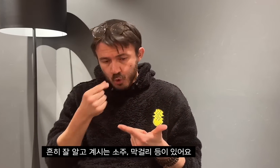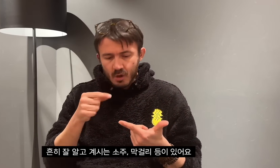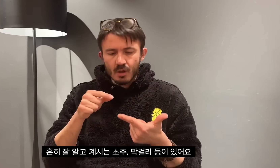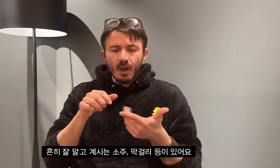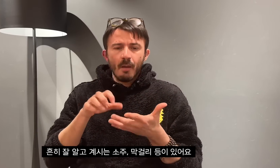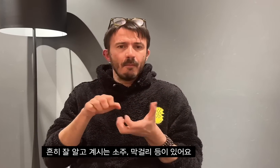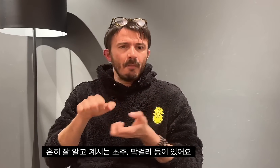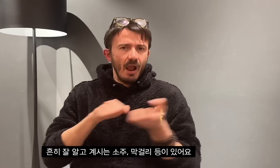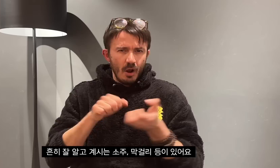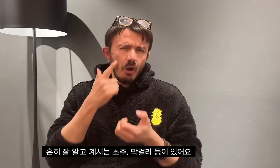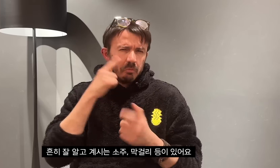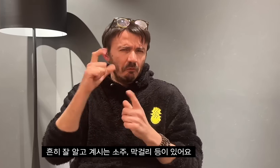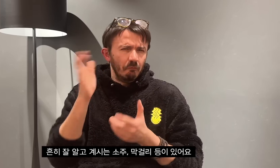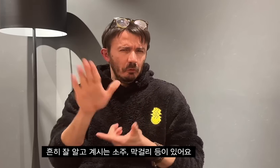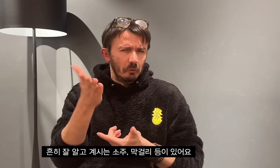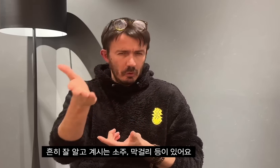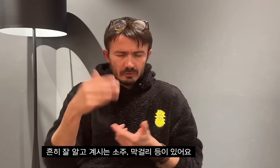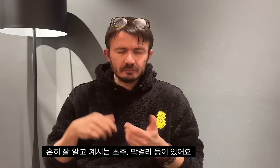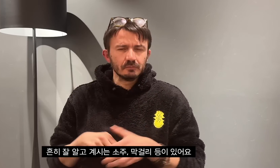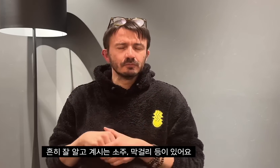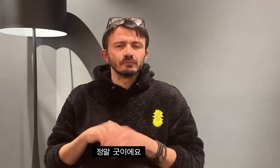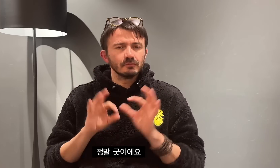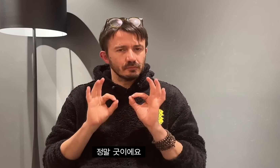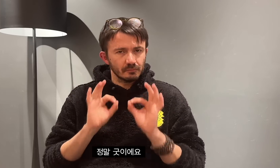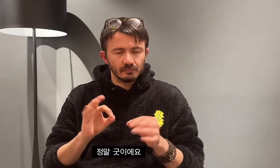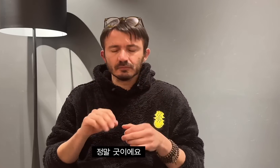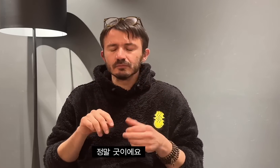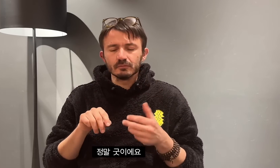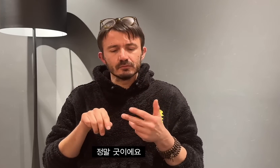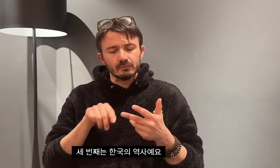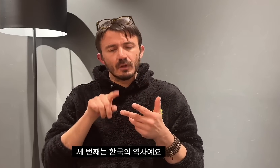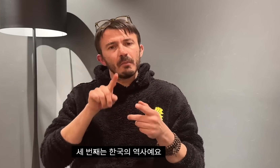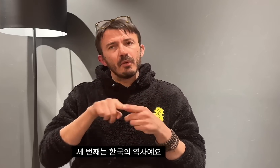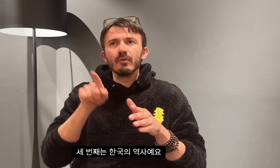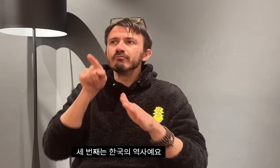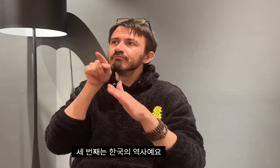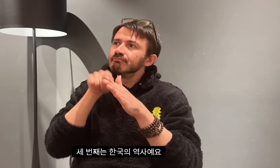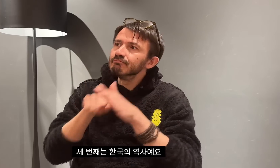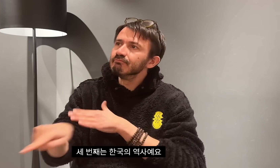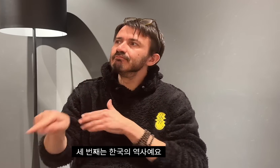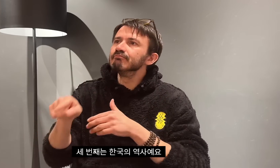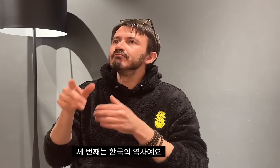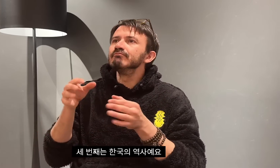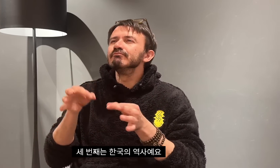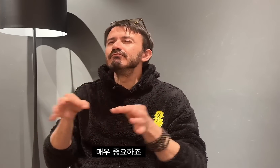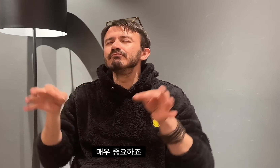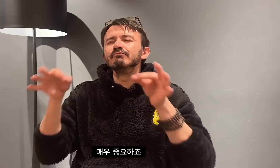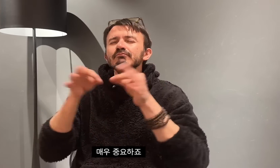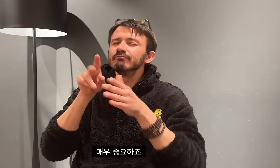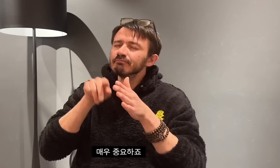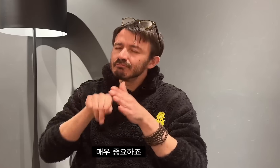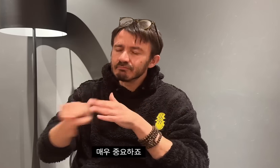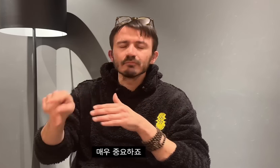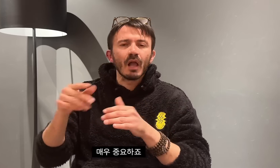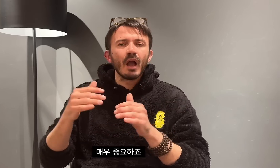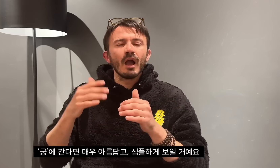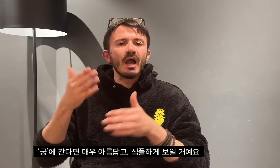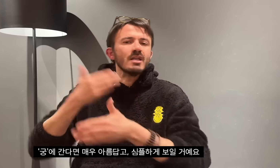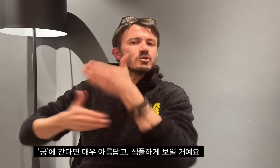There are soju and makgeolli that are commonly known. Really good. The third is Korean history, which is important.